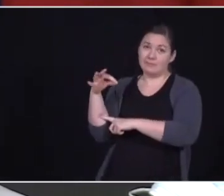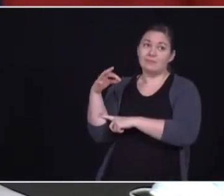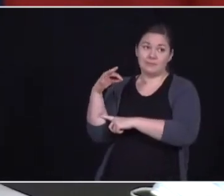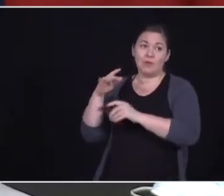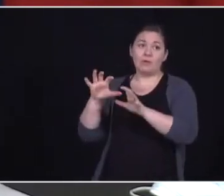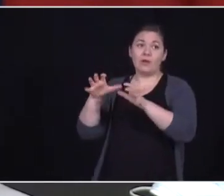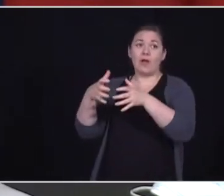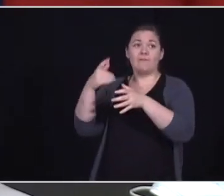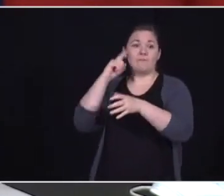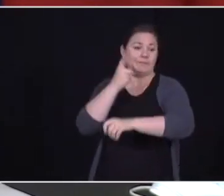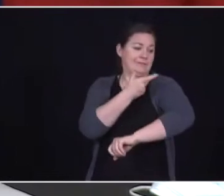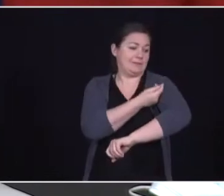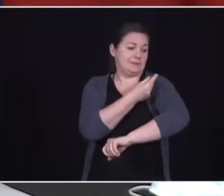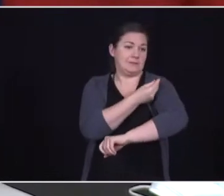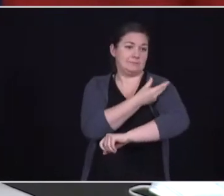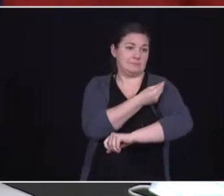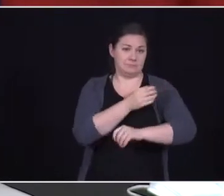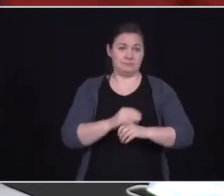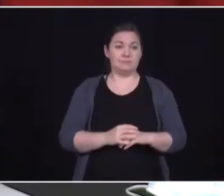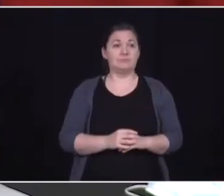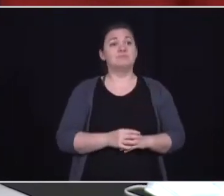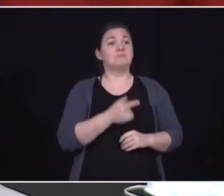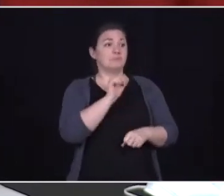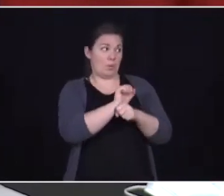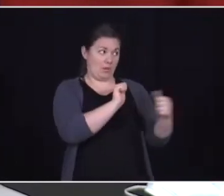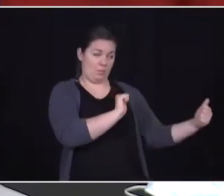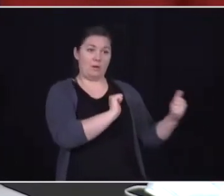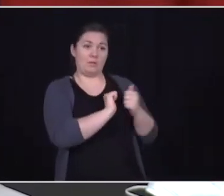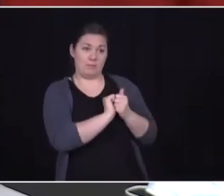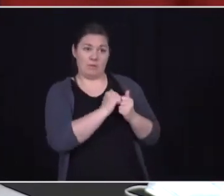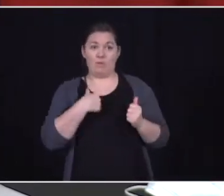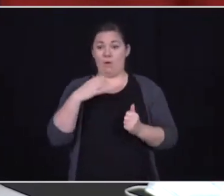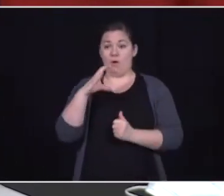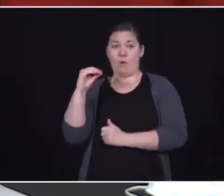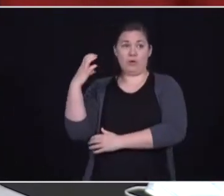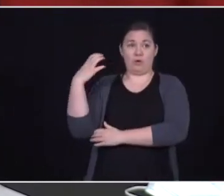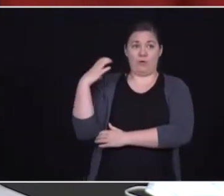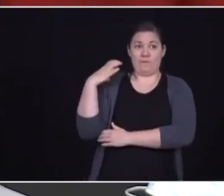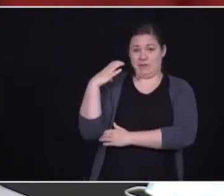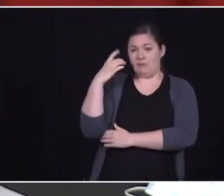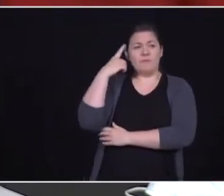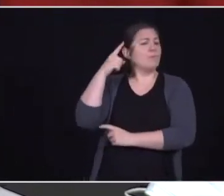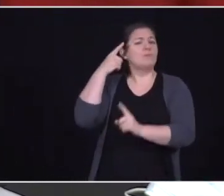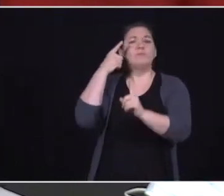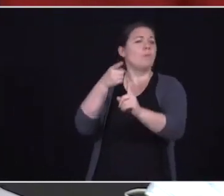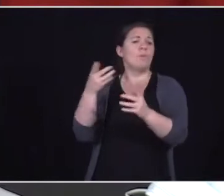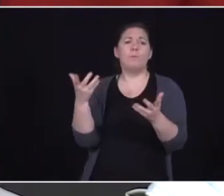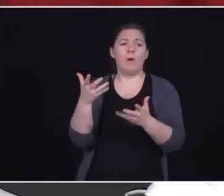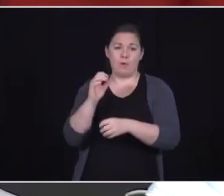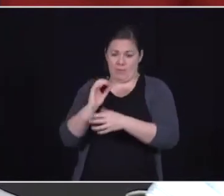also working directly together with me, as the cochair of the prioritization subgroup work stream,